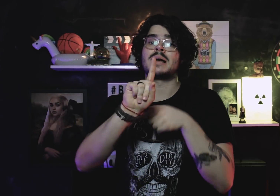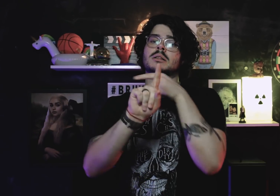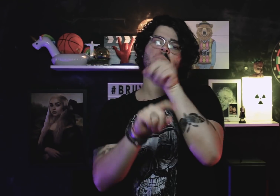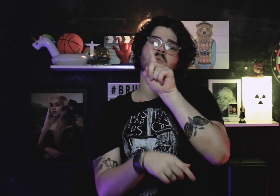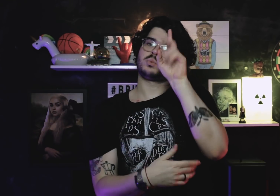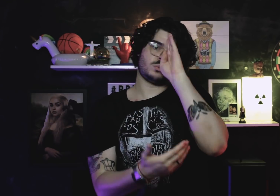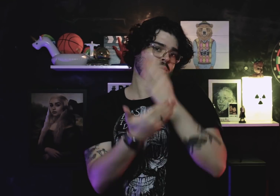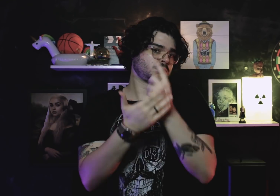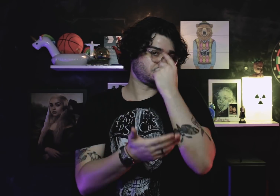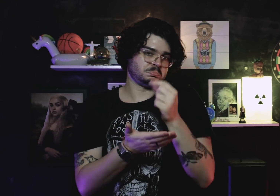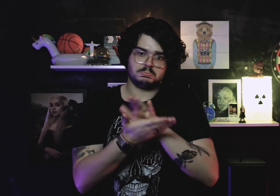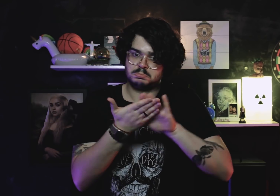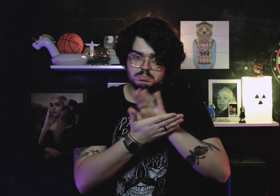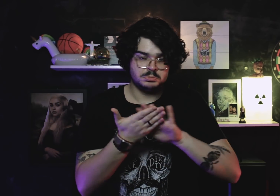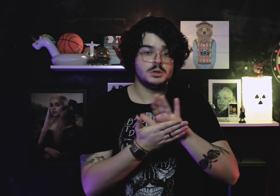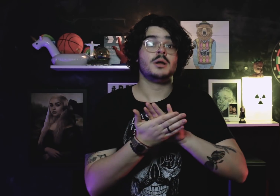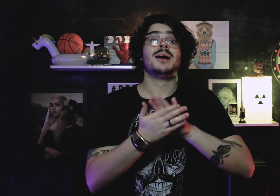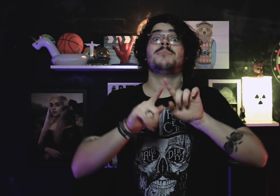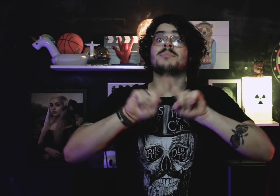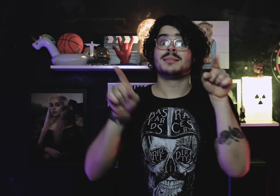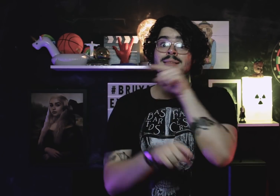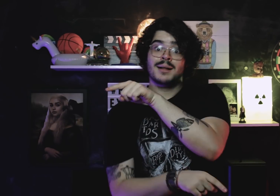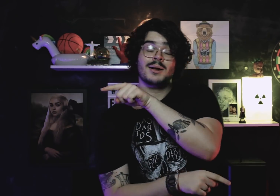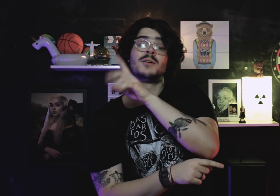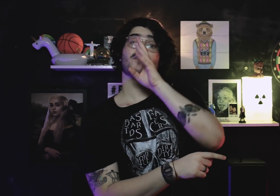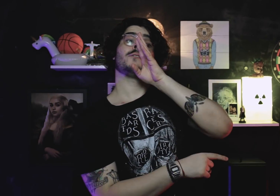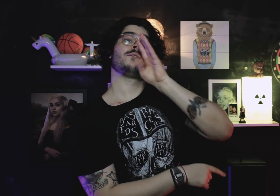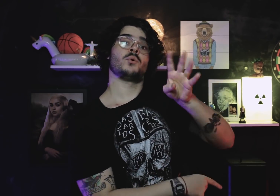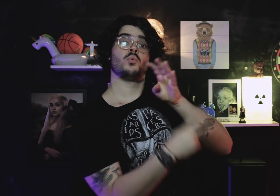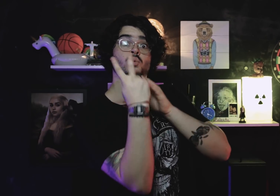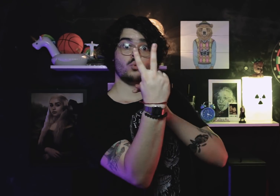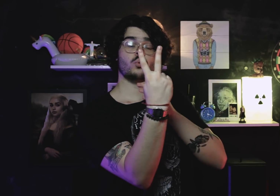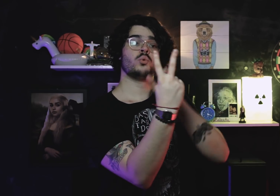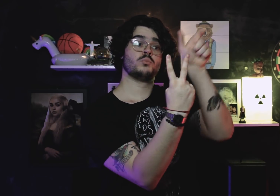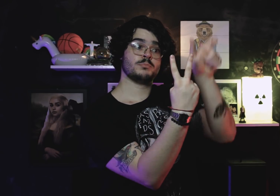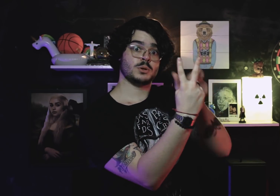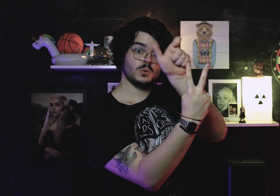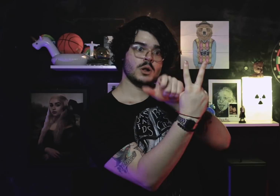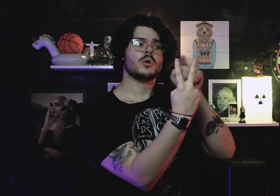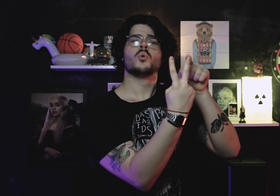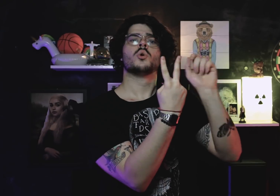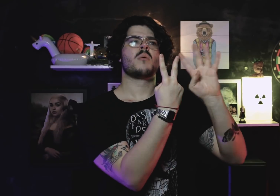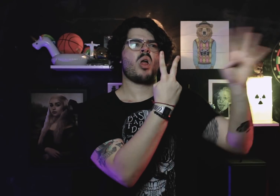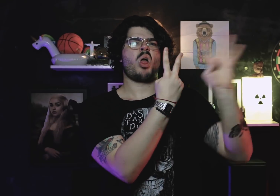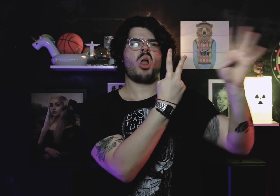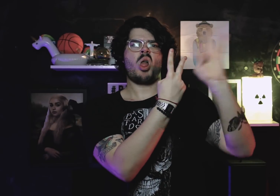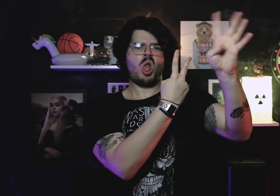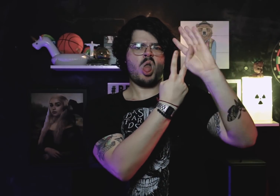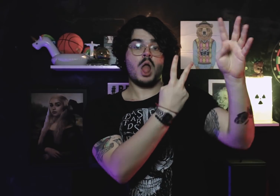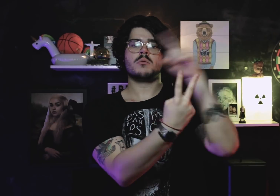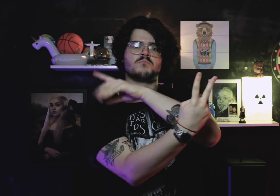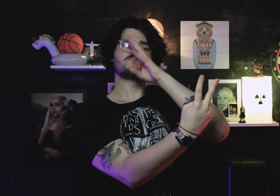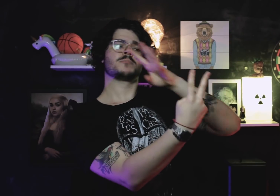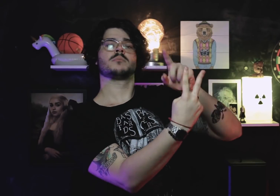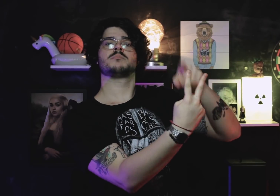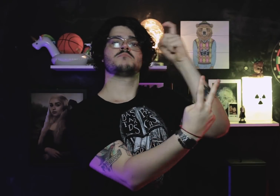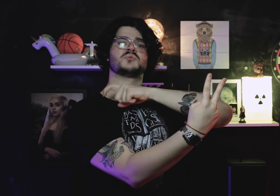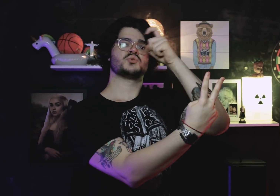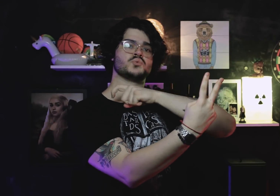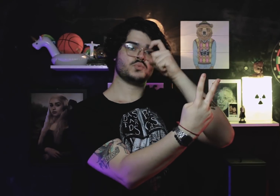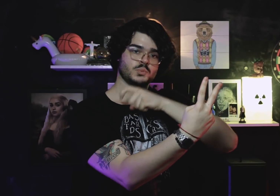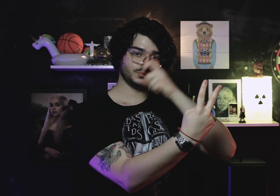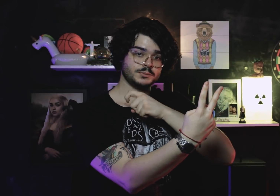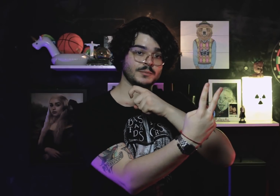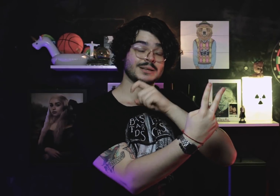did not believe in witchcraft and accused the accusers of lying.